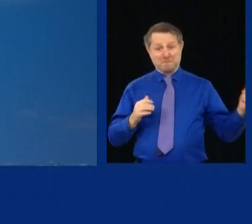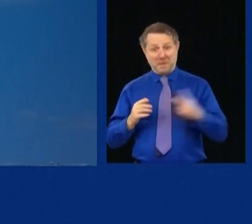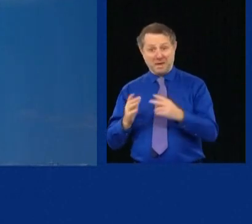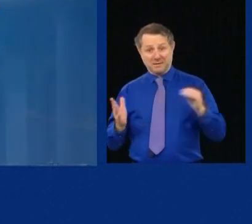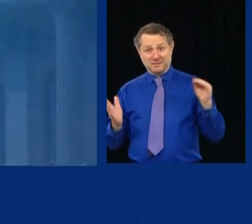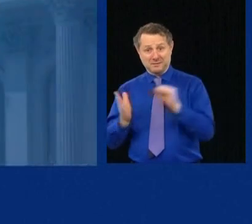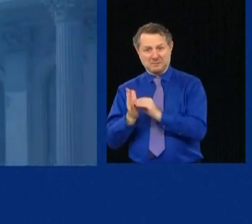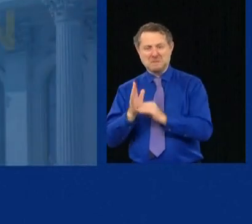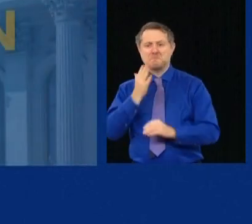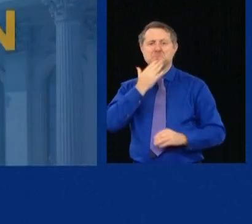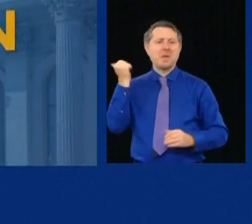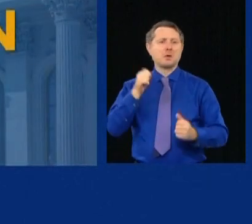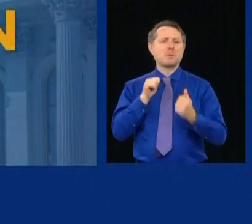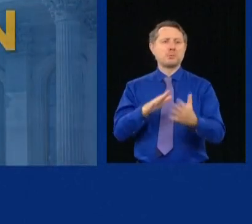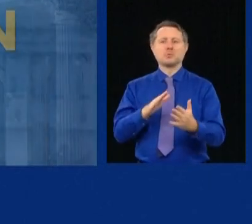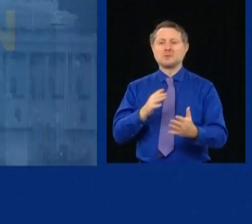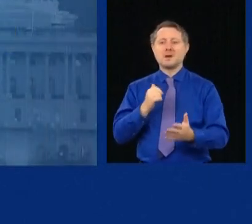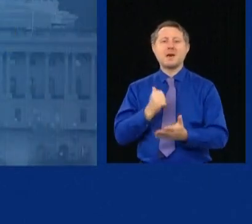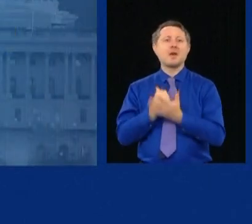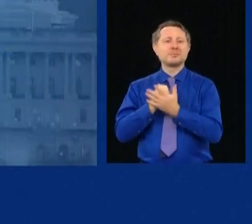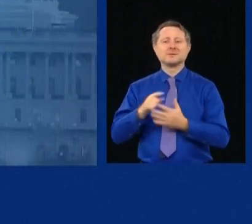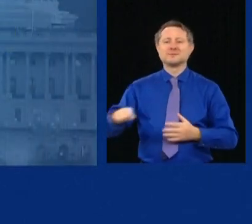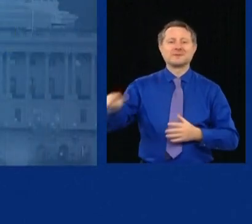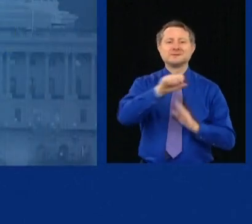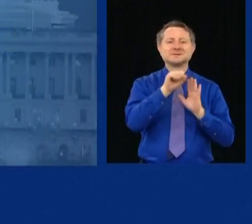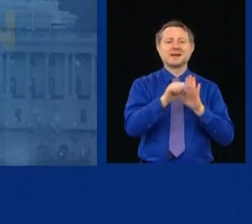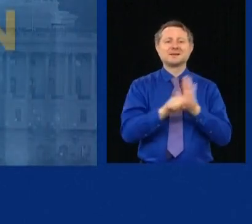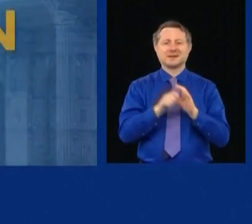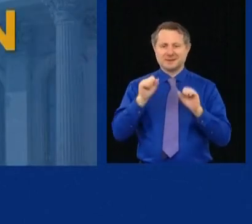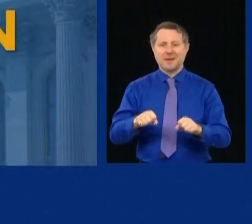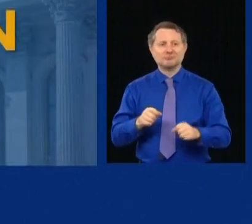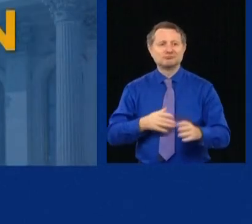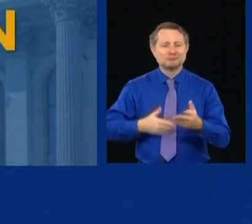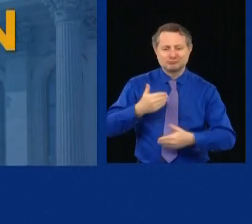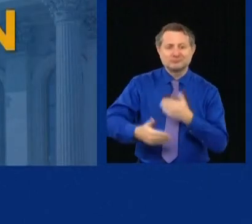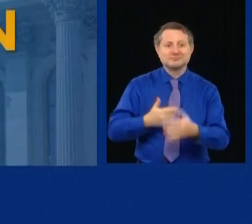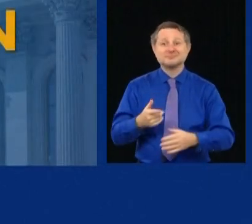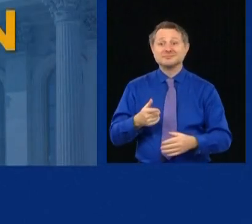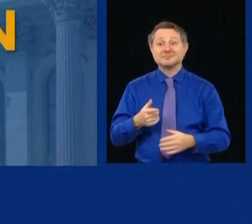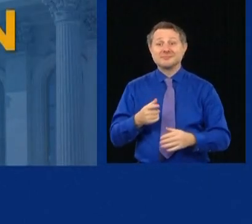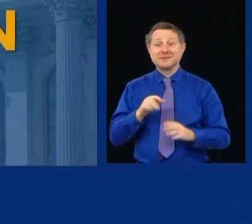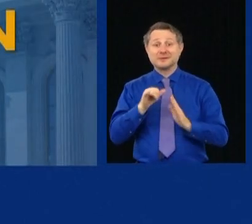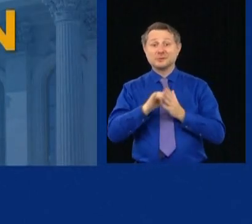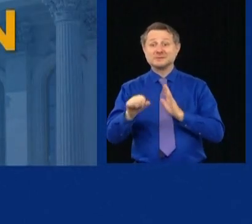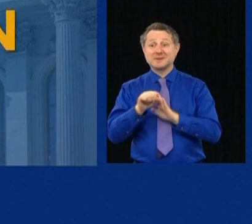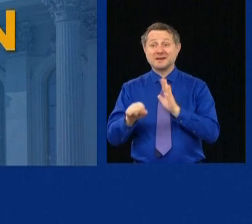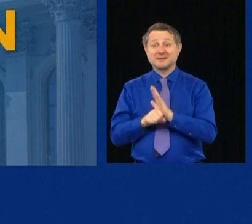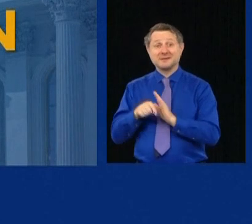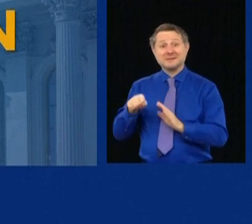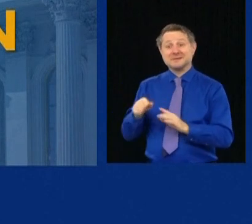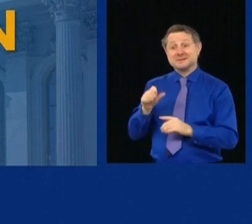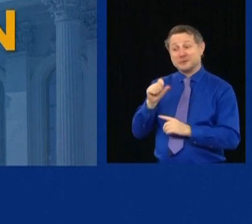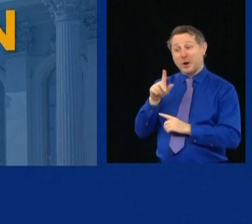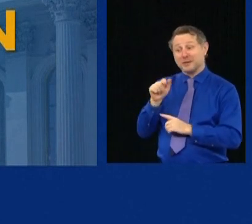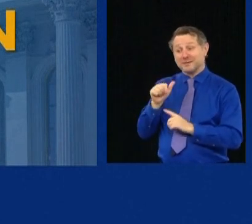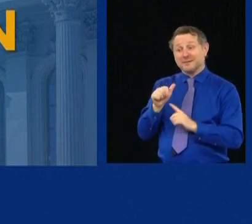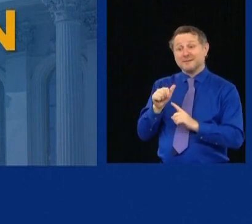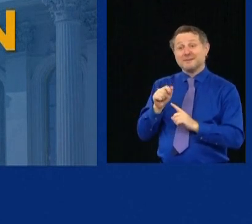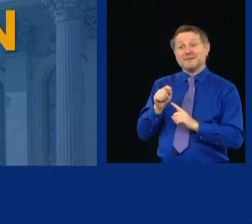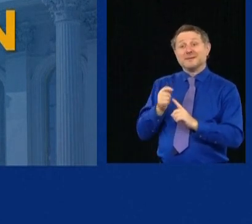IS IN MY OPINION THE BEST THING YOU CAN DO TO HELP THE STATES